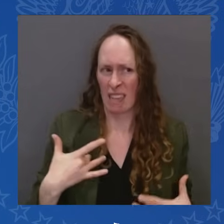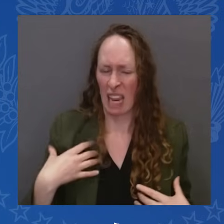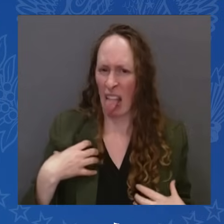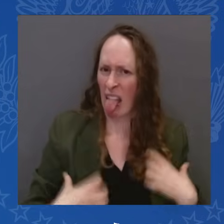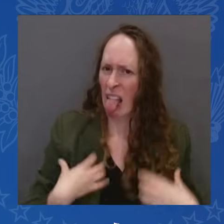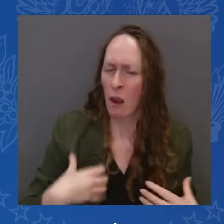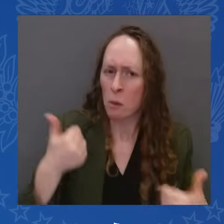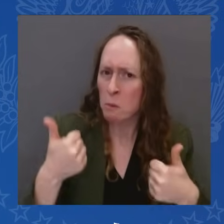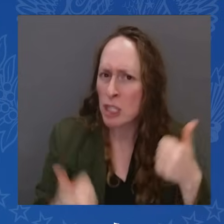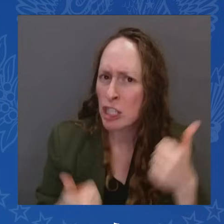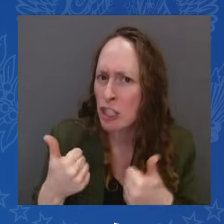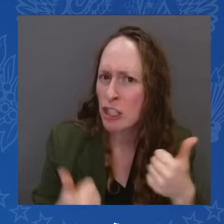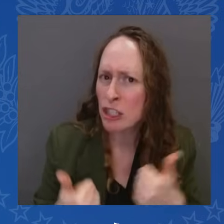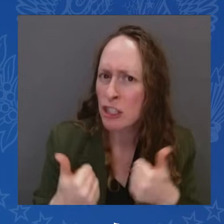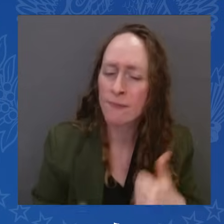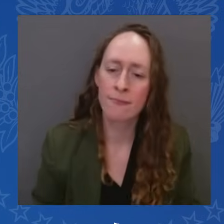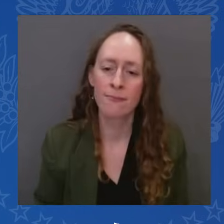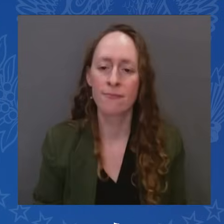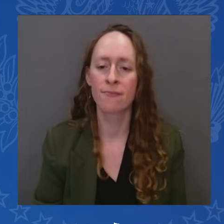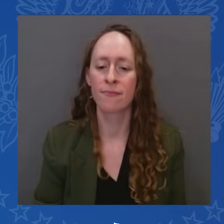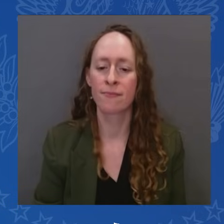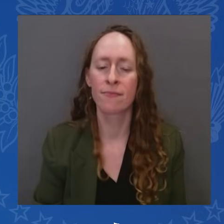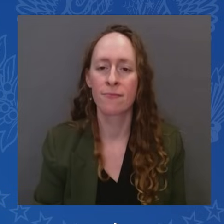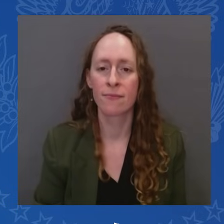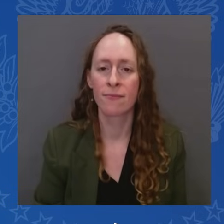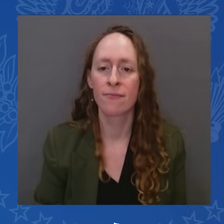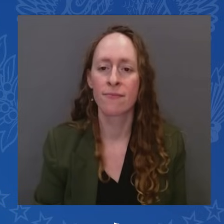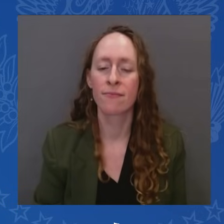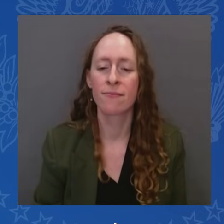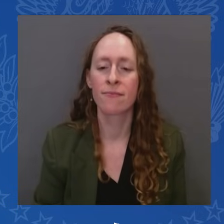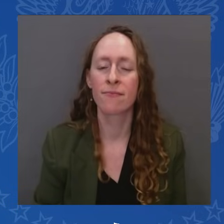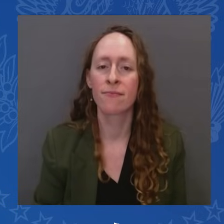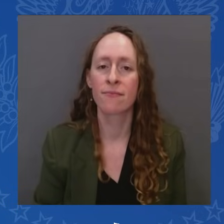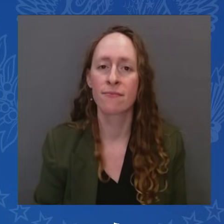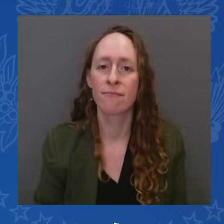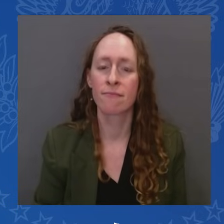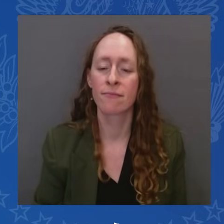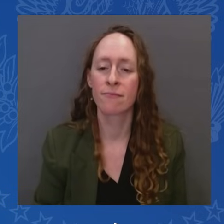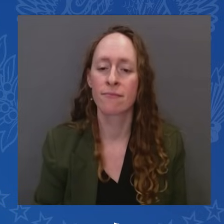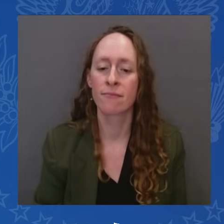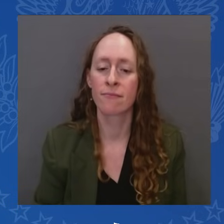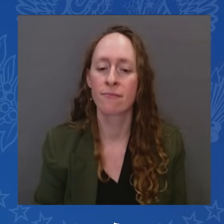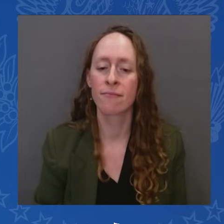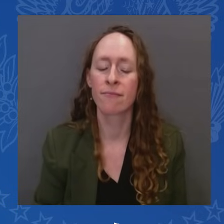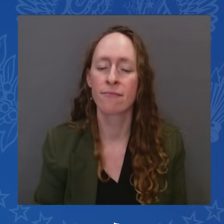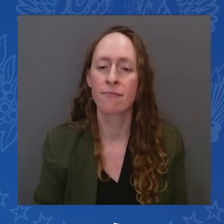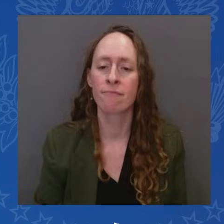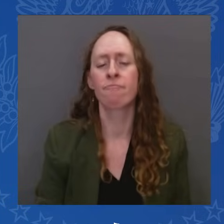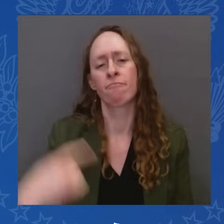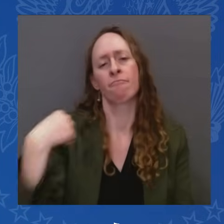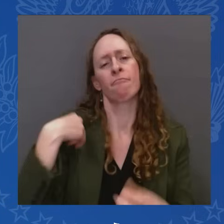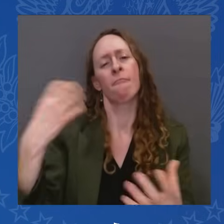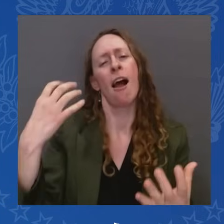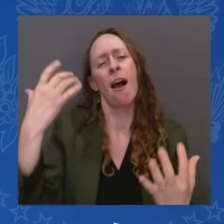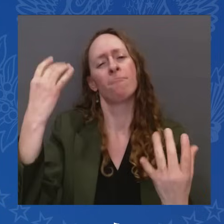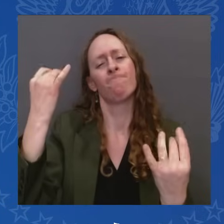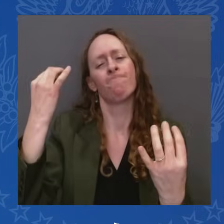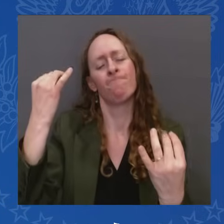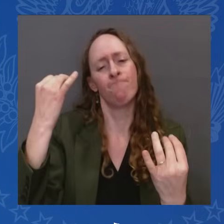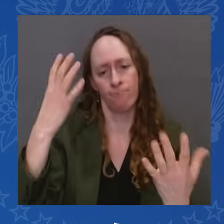Remember how far Ukraine has come. Russia has failed -- failed thus far in trying to erase Ukraine from the map